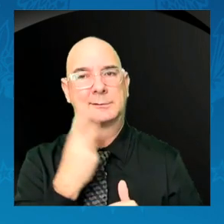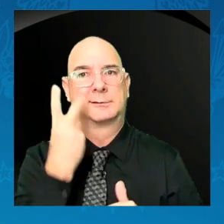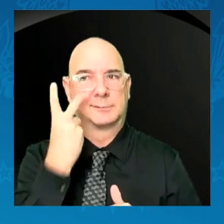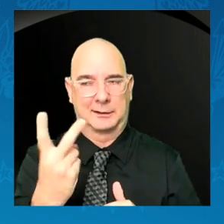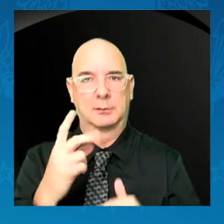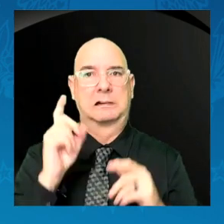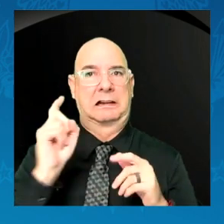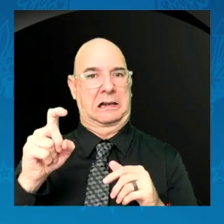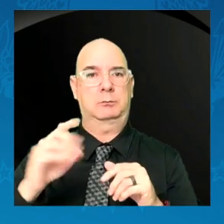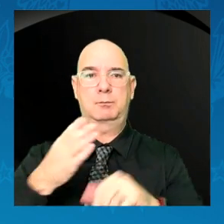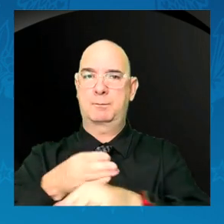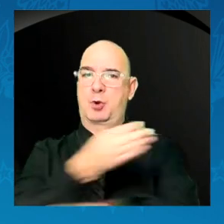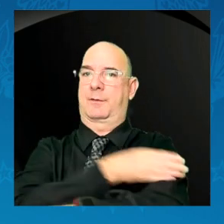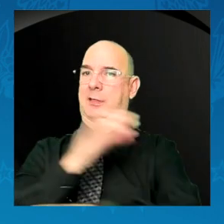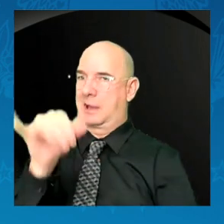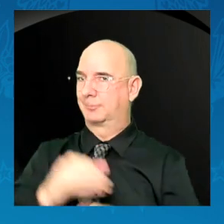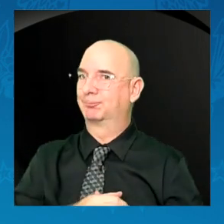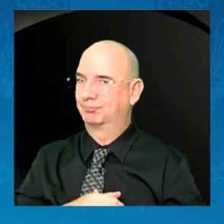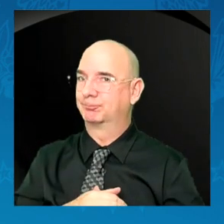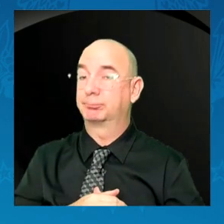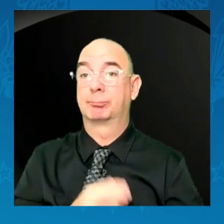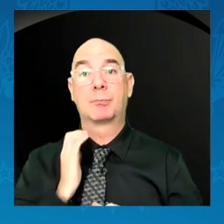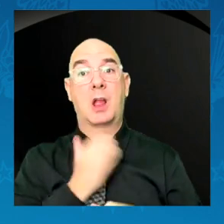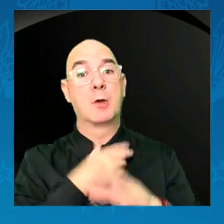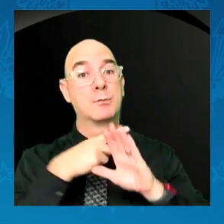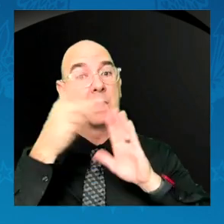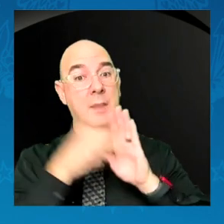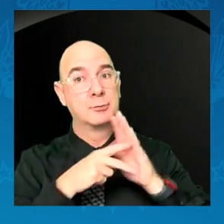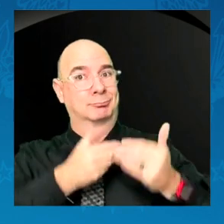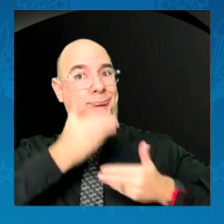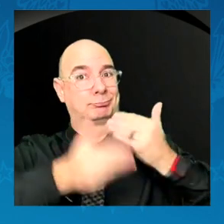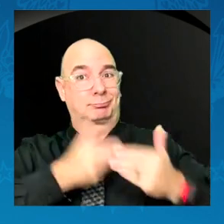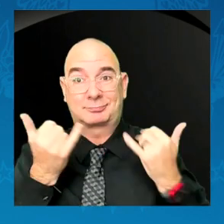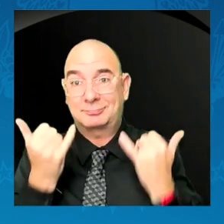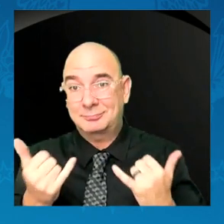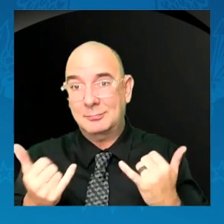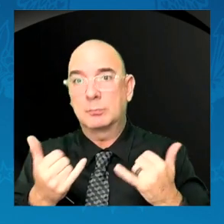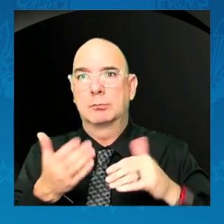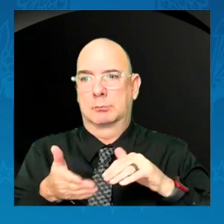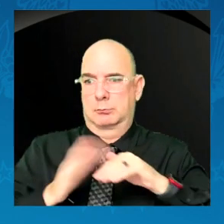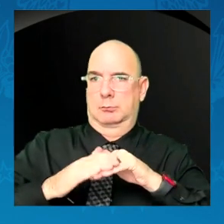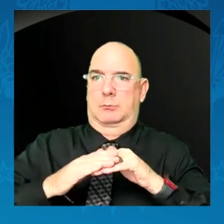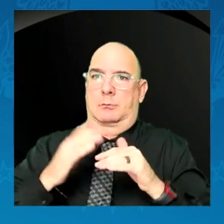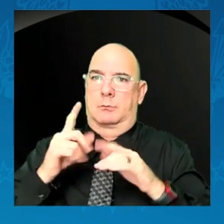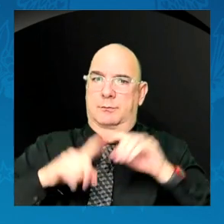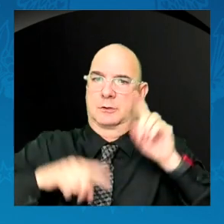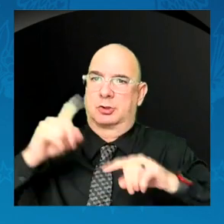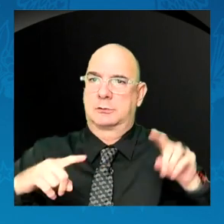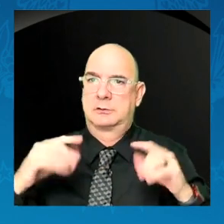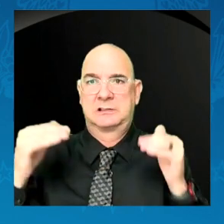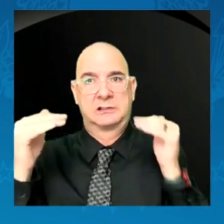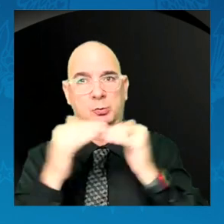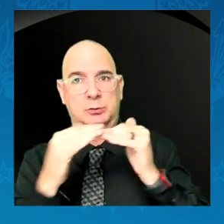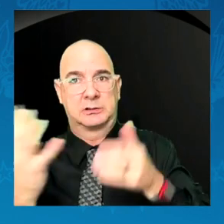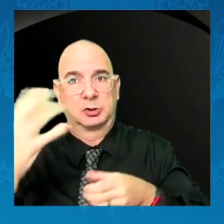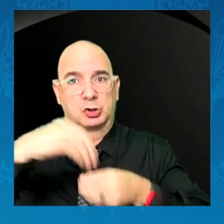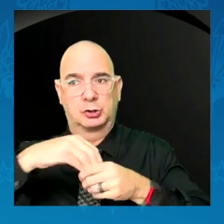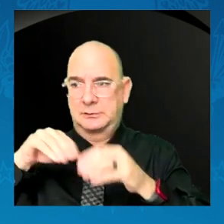including work across. Agencies to enhance diversity, equity, inclusion and accessibility in to bolster the national security workforce